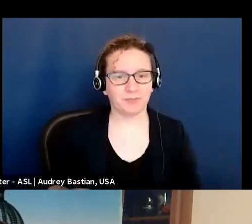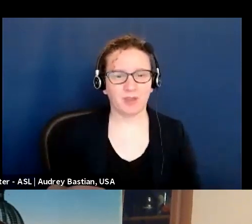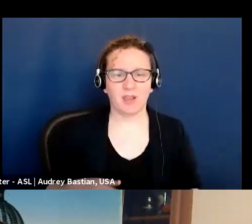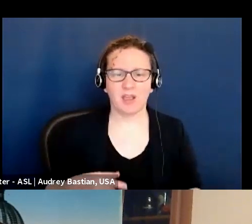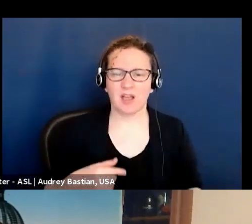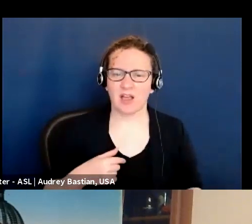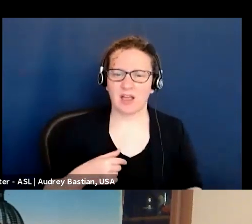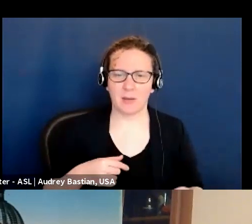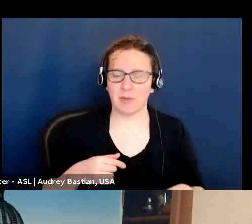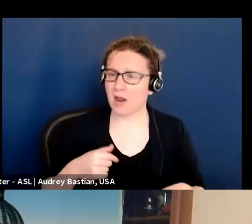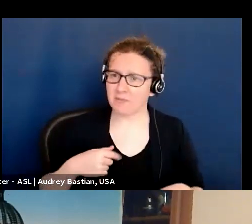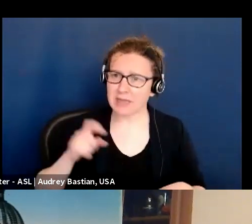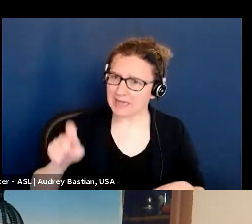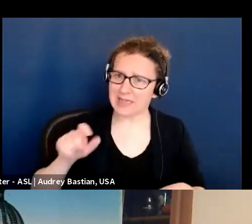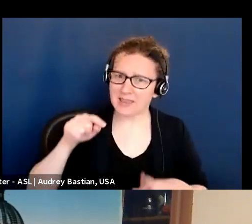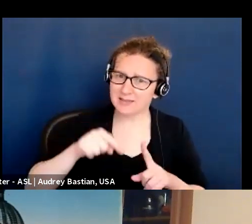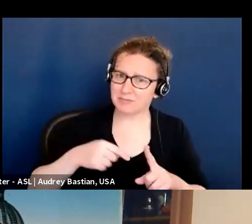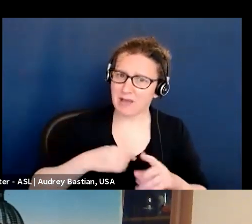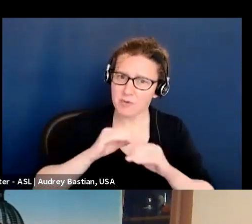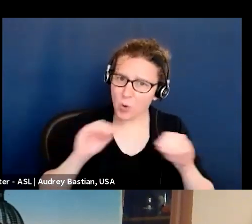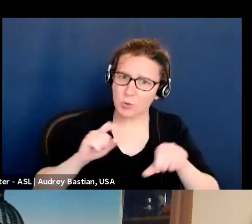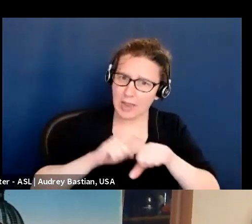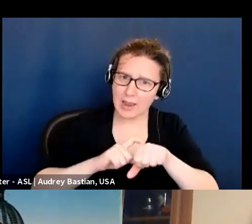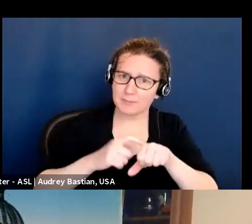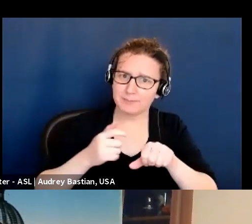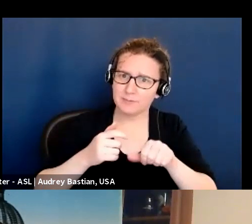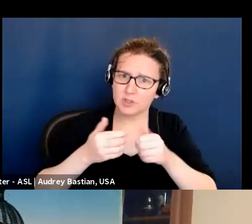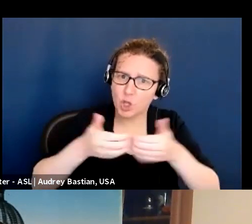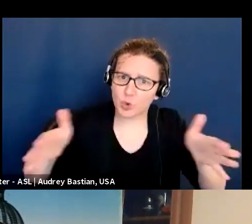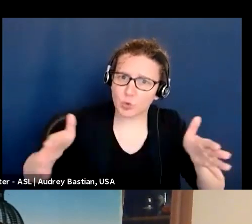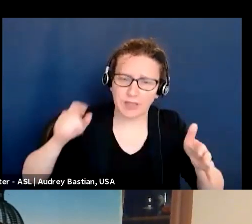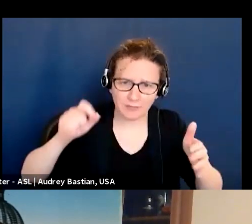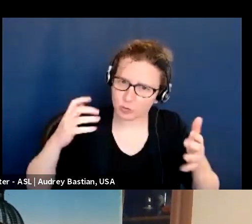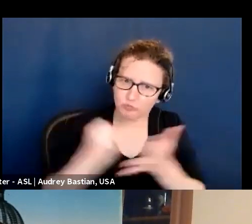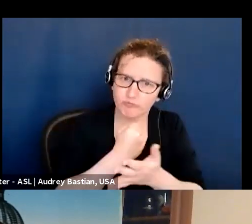lose. So I'm going to do this. And I asked my teacher to talk to them.